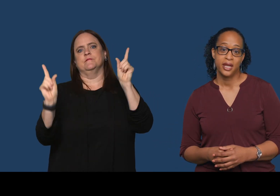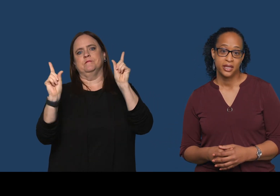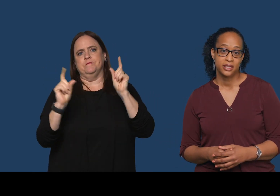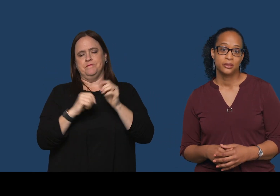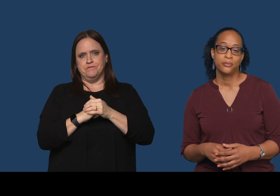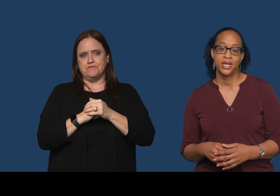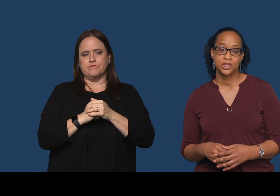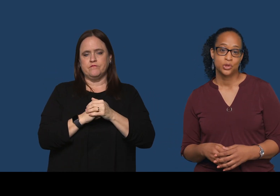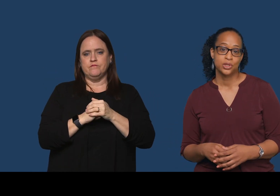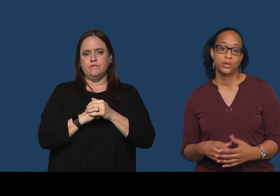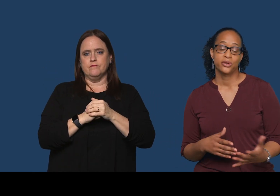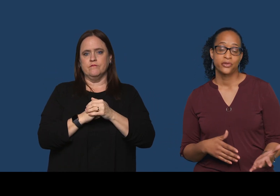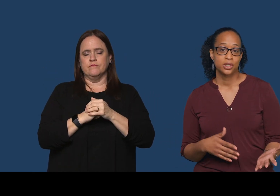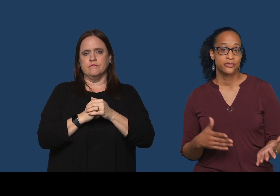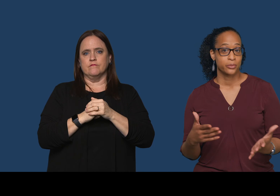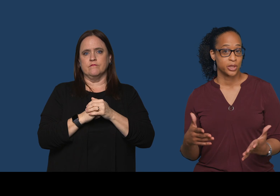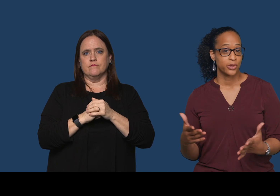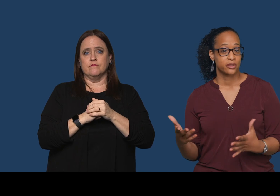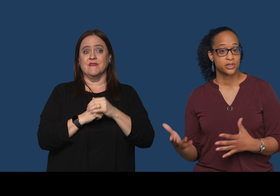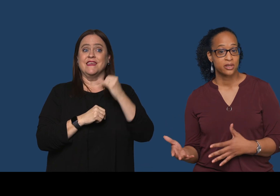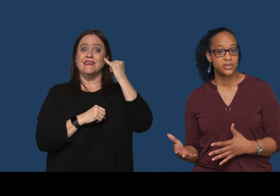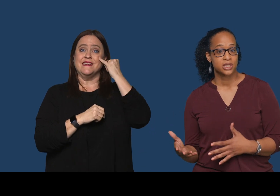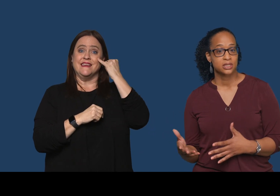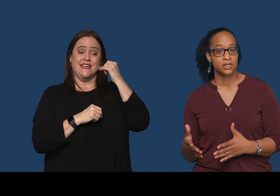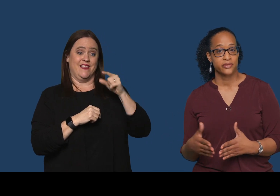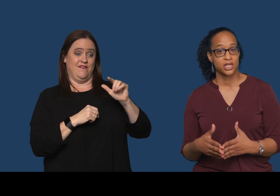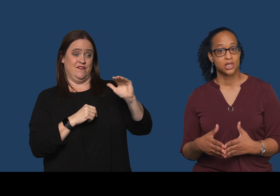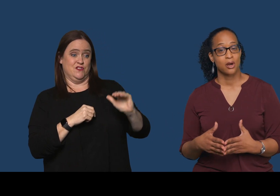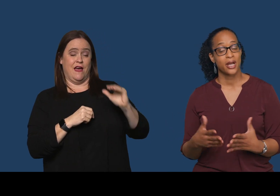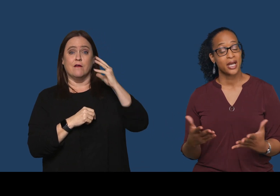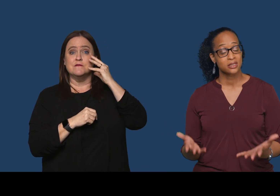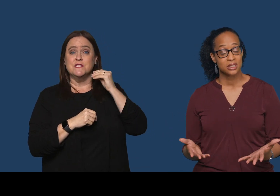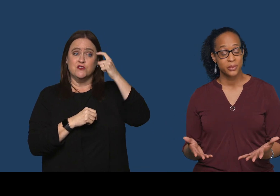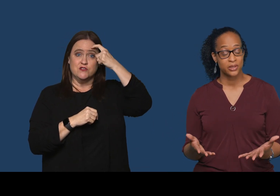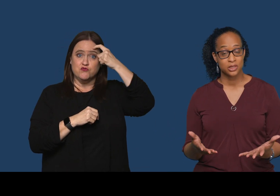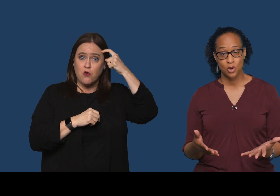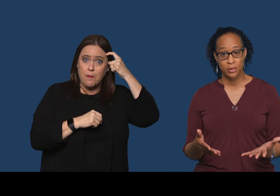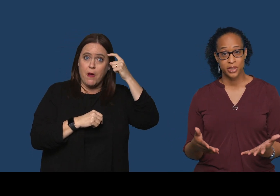And make sure you refer for mental health services if that child has experienced trauma